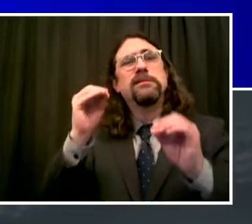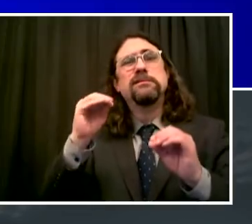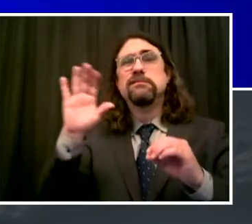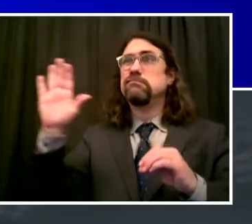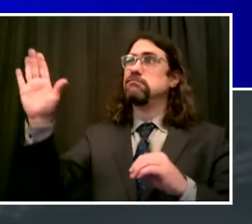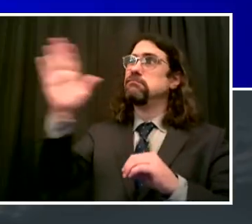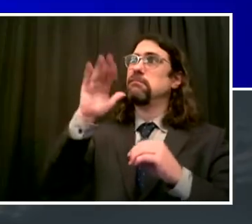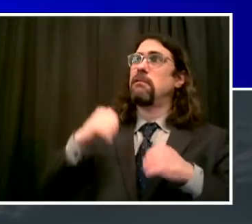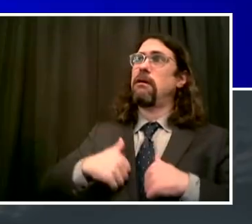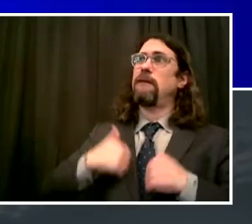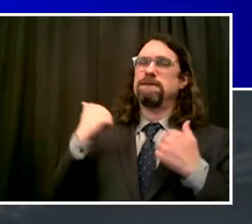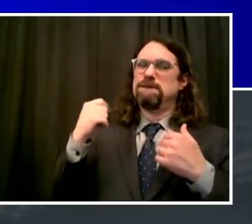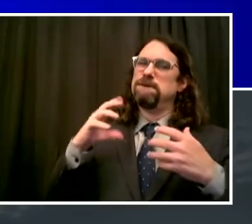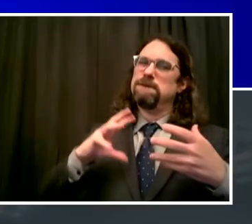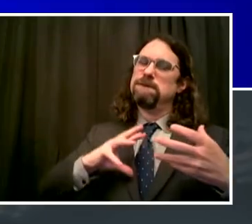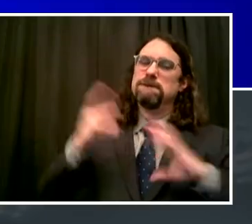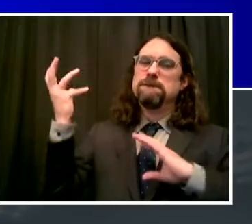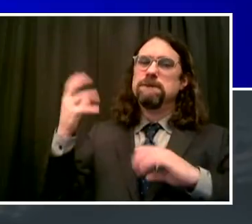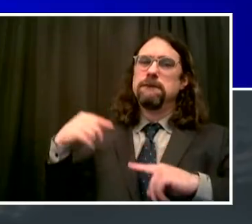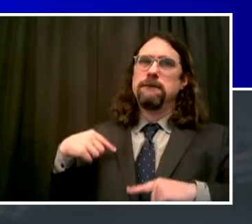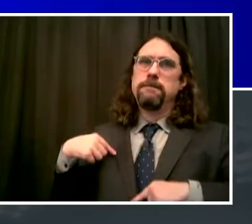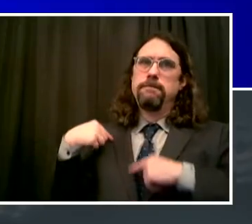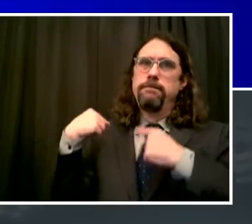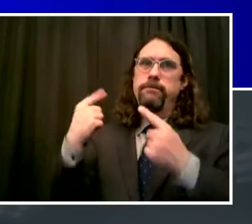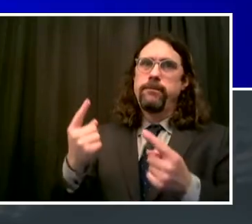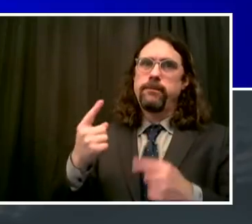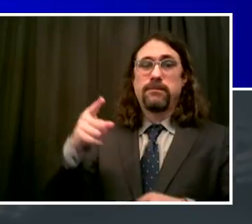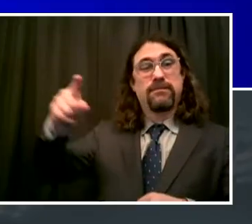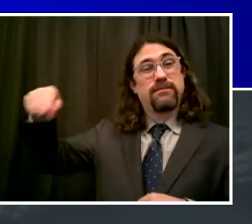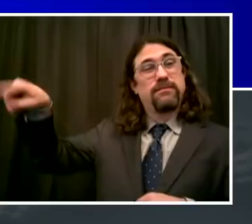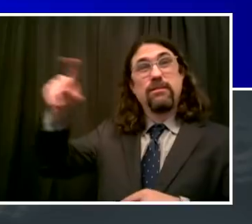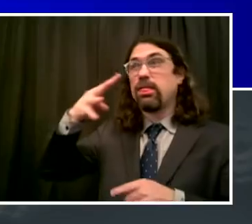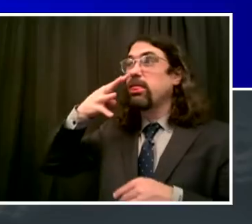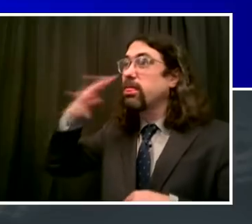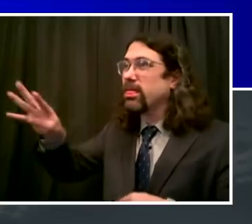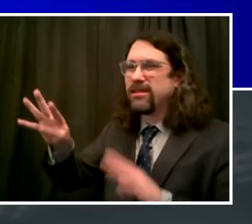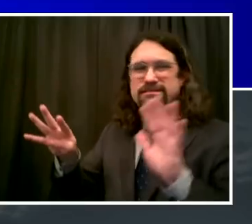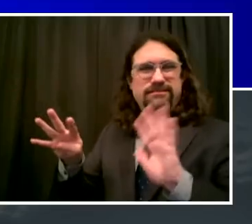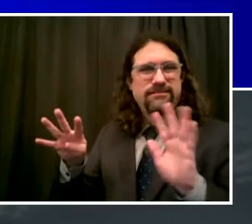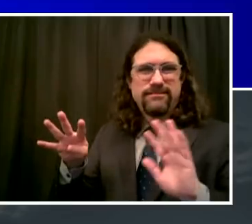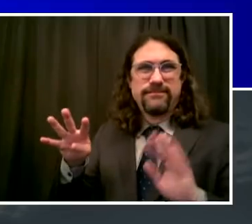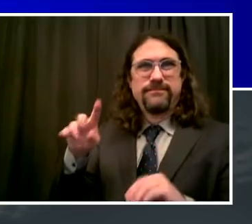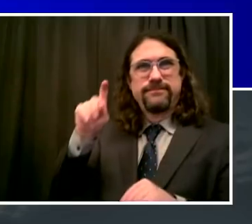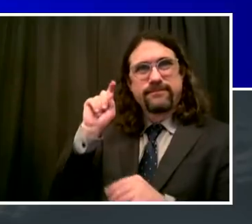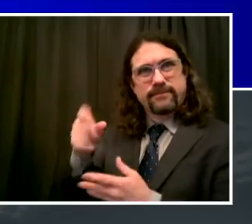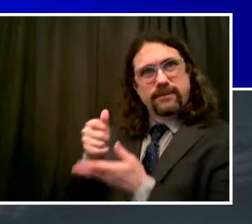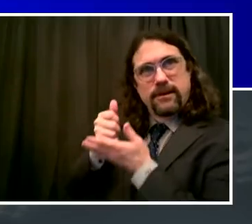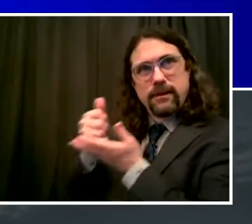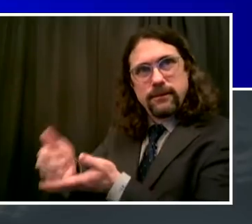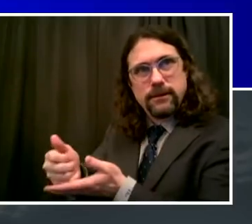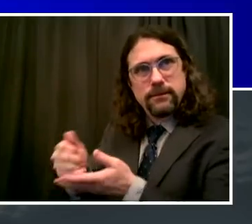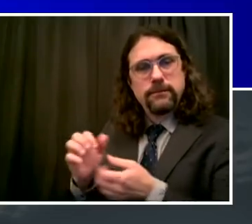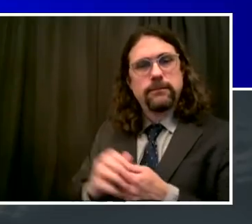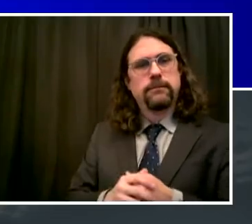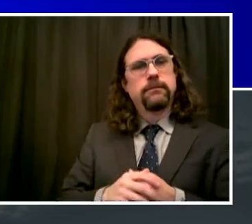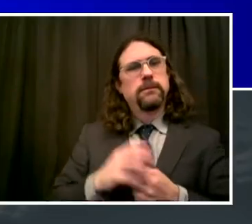PN UP LNE T SOT PI LEAE M THAT POINT. OR JOBIS TOHE P